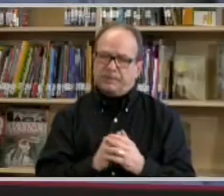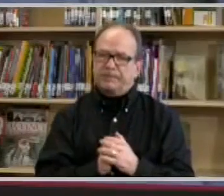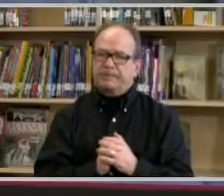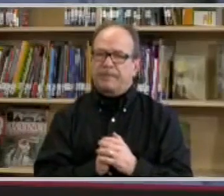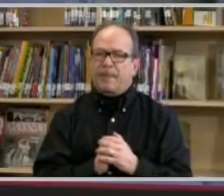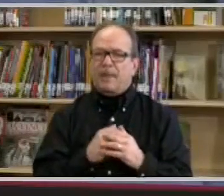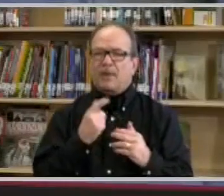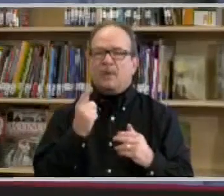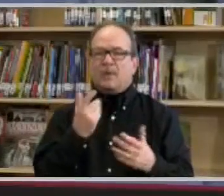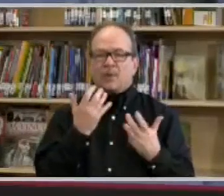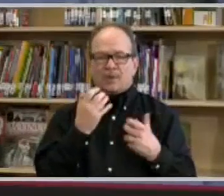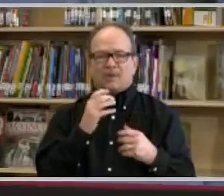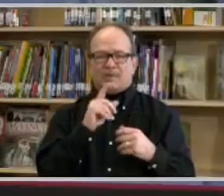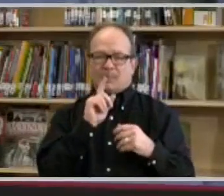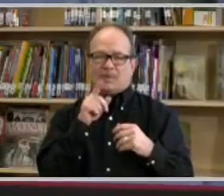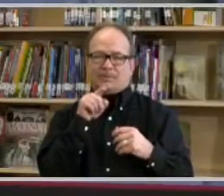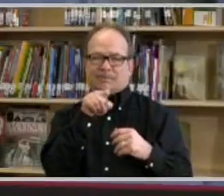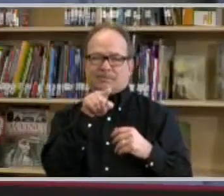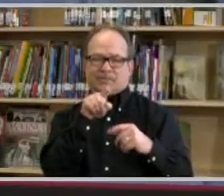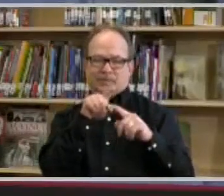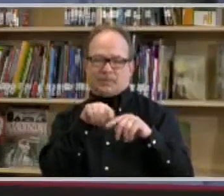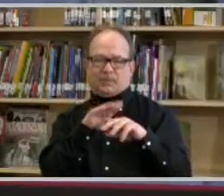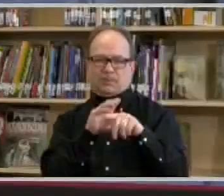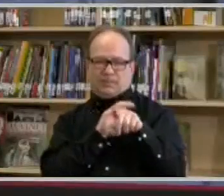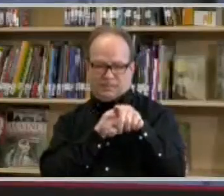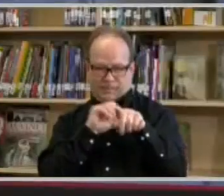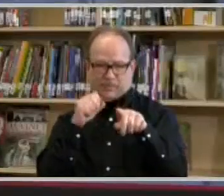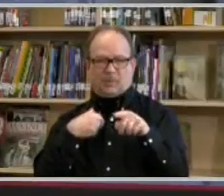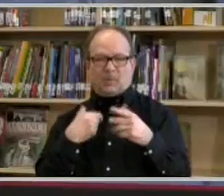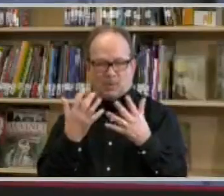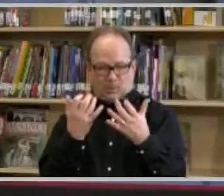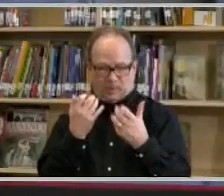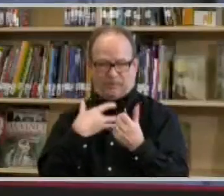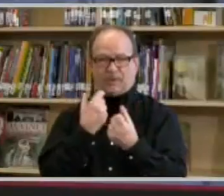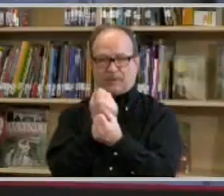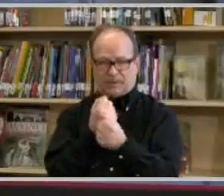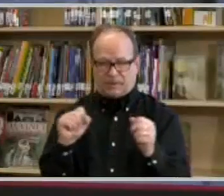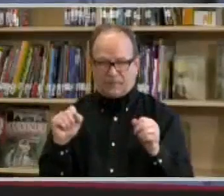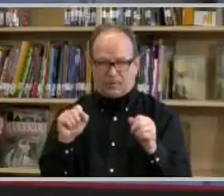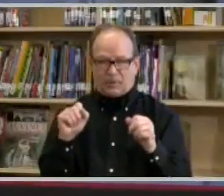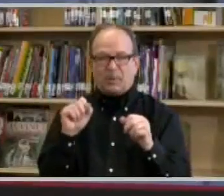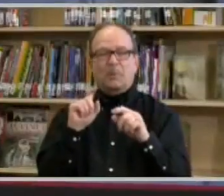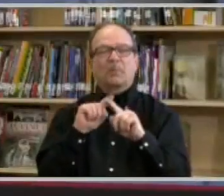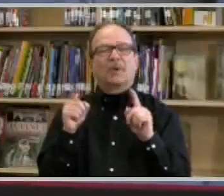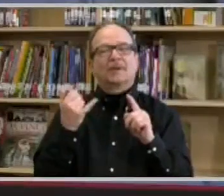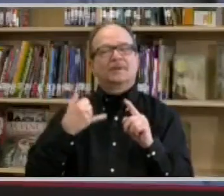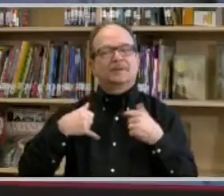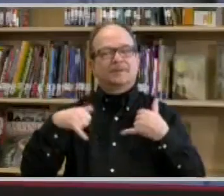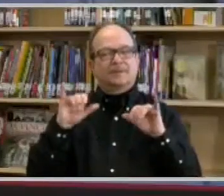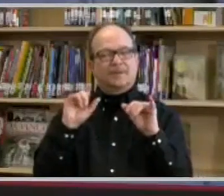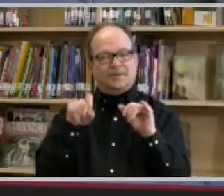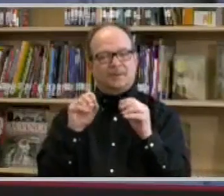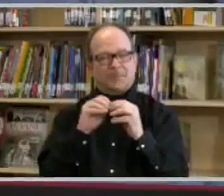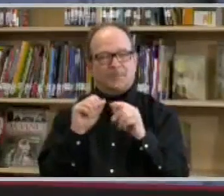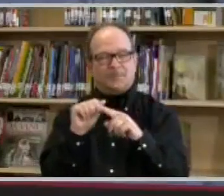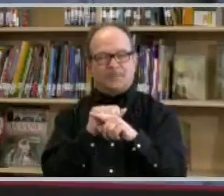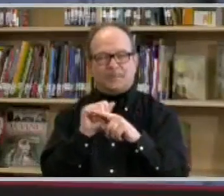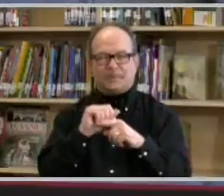BUT THEY JUST WANT TO KNOW THAT THEY CAN COUNT ON THEM FOR SAFETY.